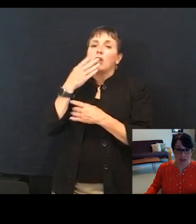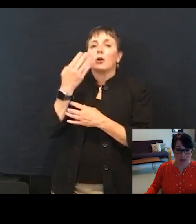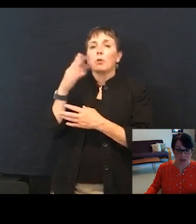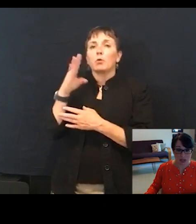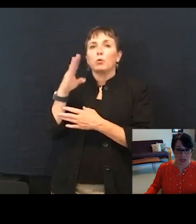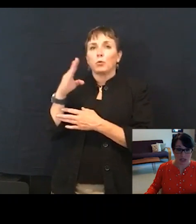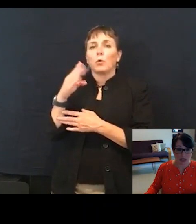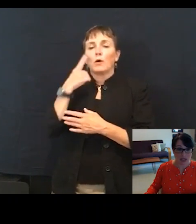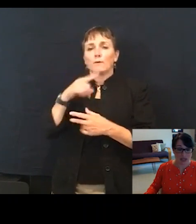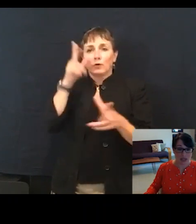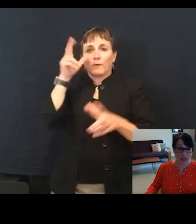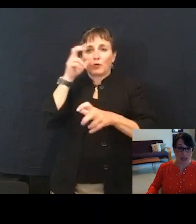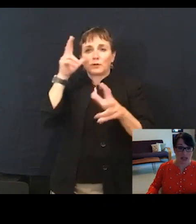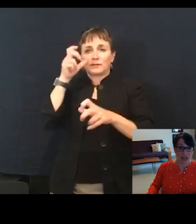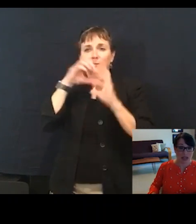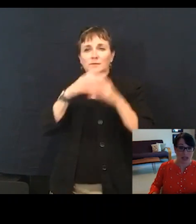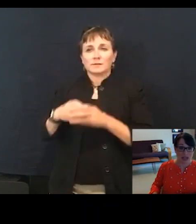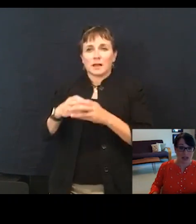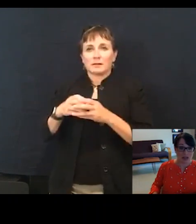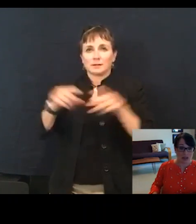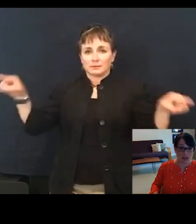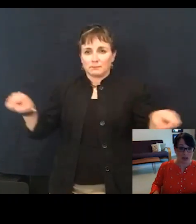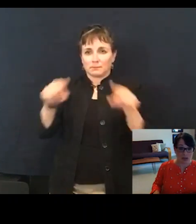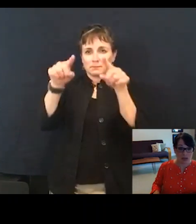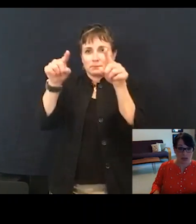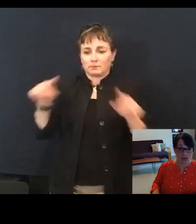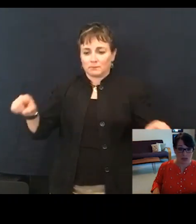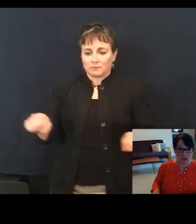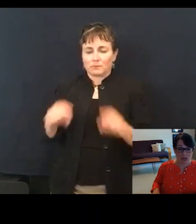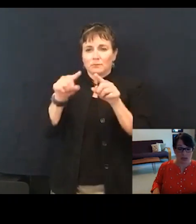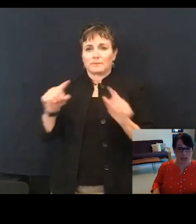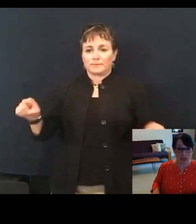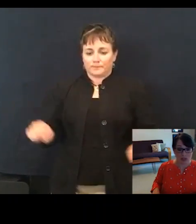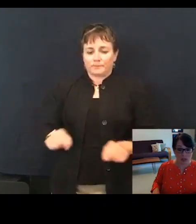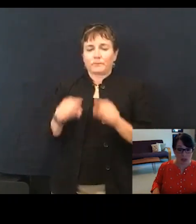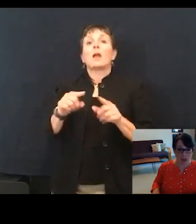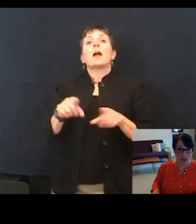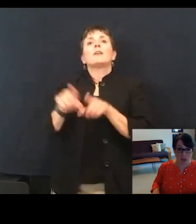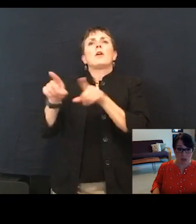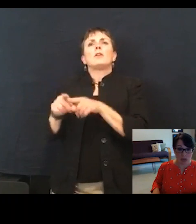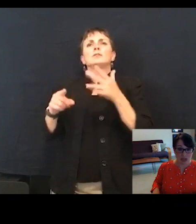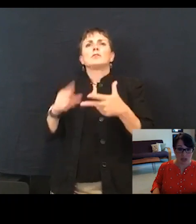in these OCT scans. And then here are three different scans from USH1B patients.